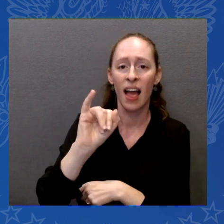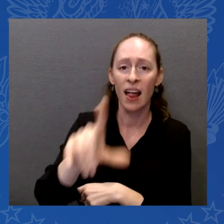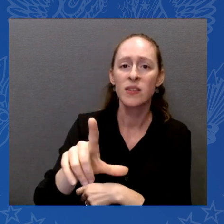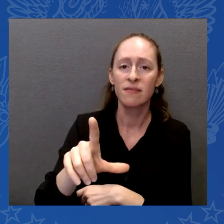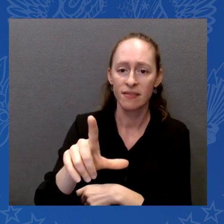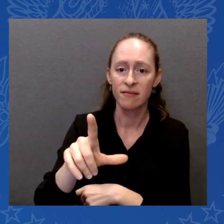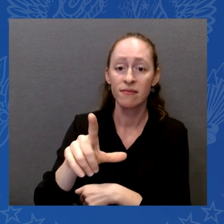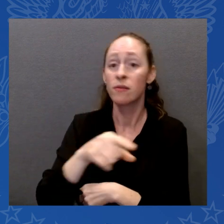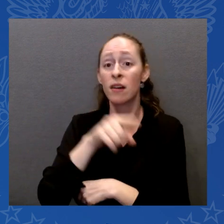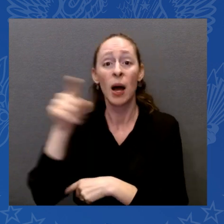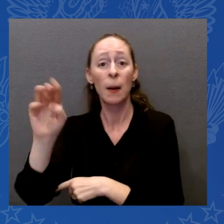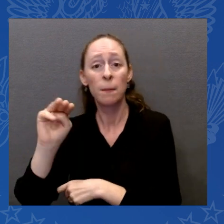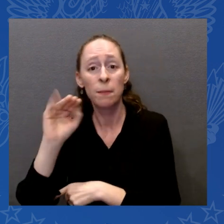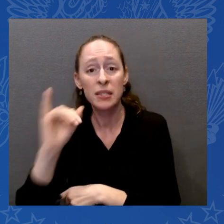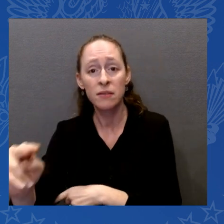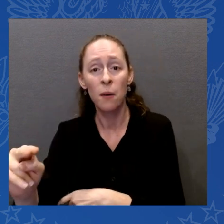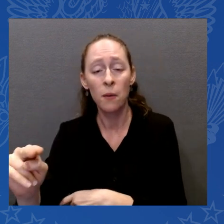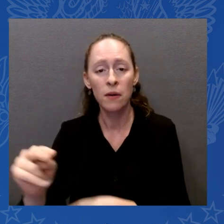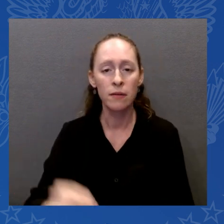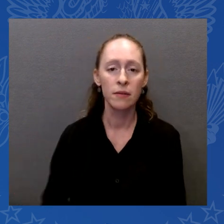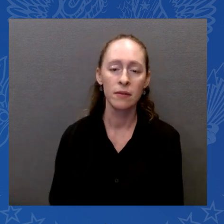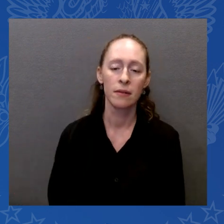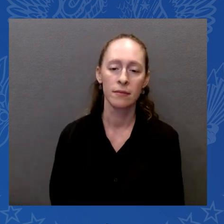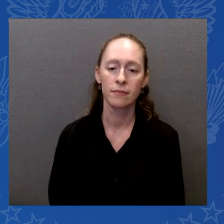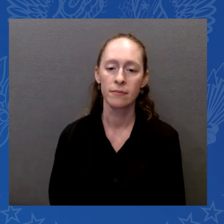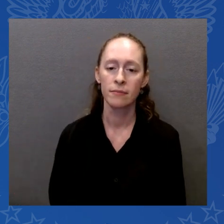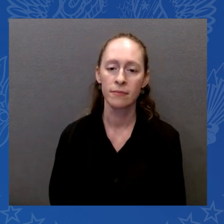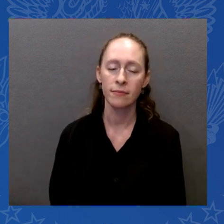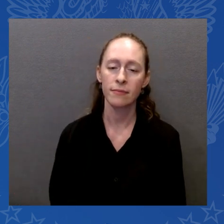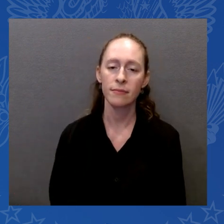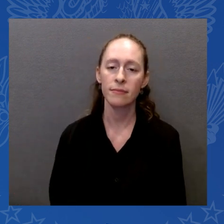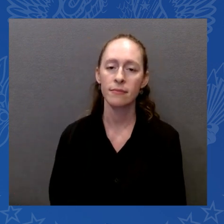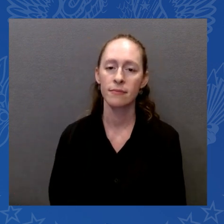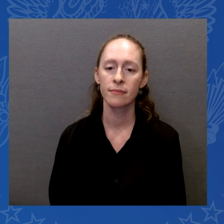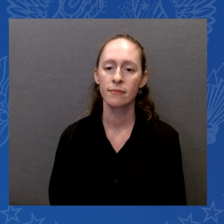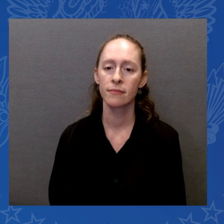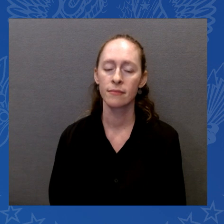or difficult social situations, they have to continue their pregnancies.